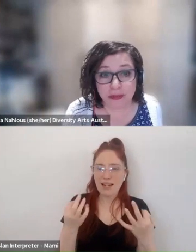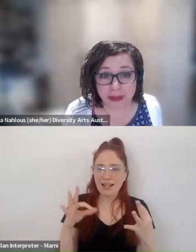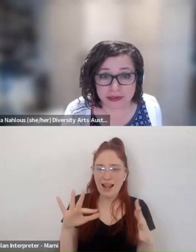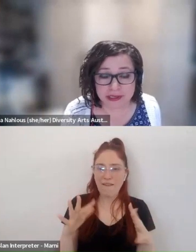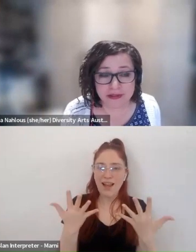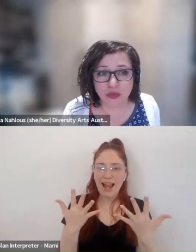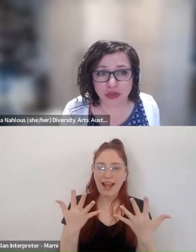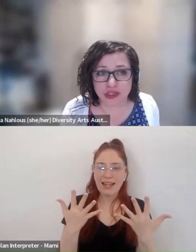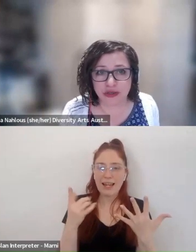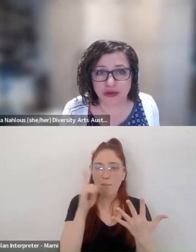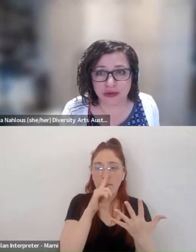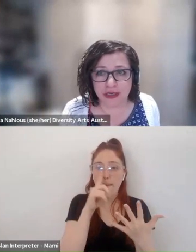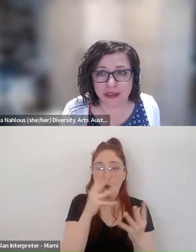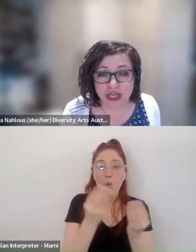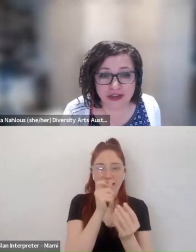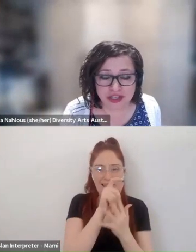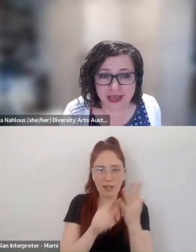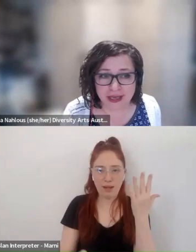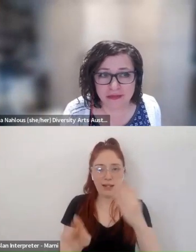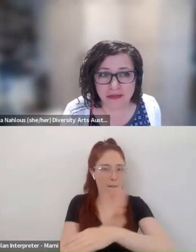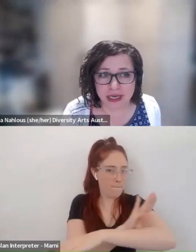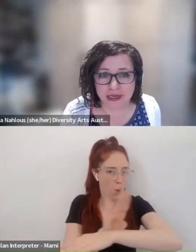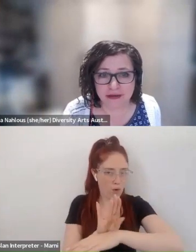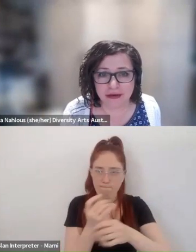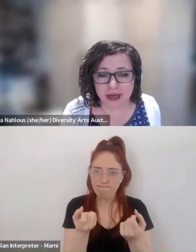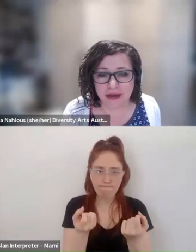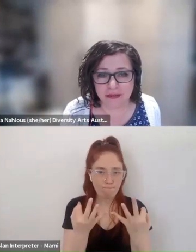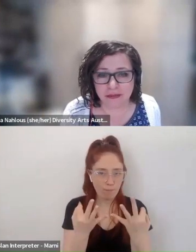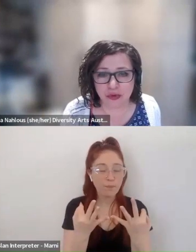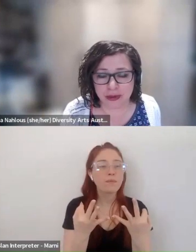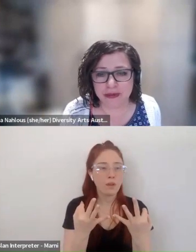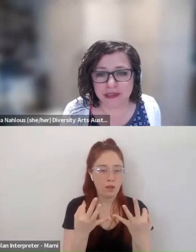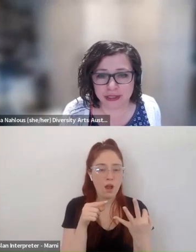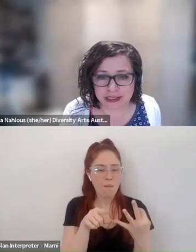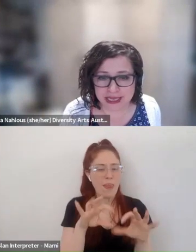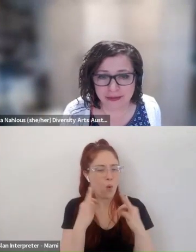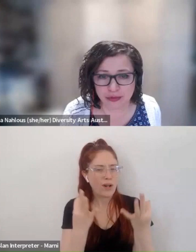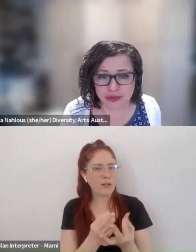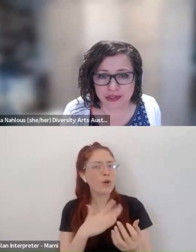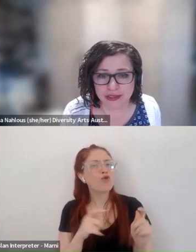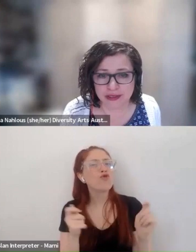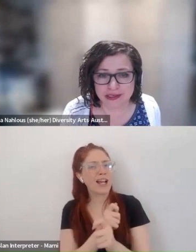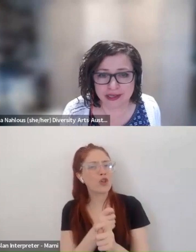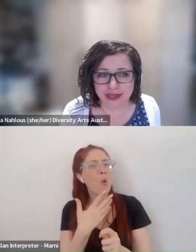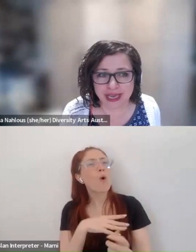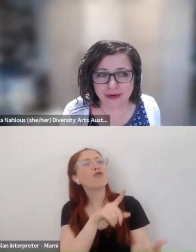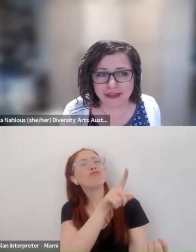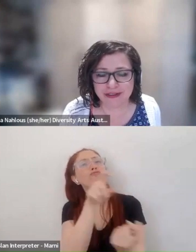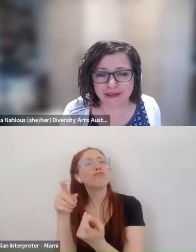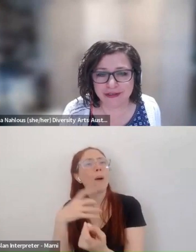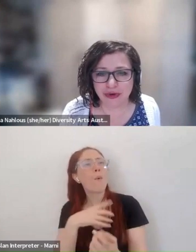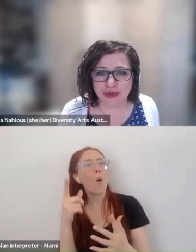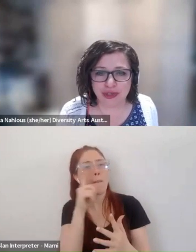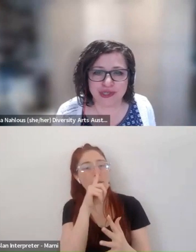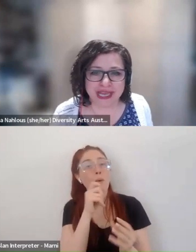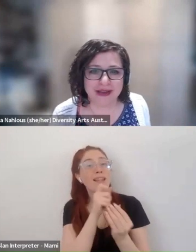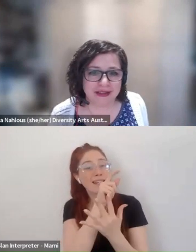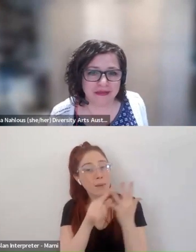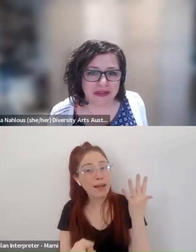members, and they want to change that and bring in board members who are disabled. So Caroline, what would you say to them that